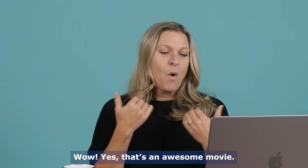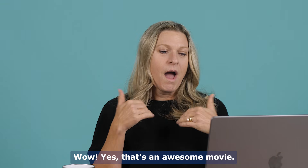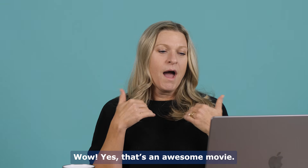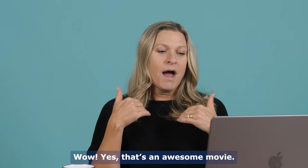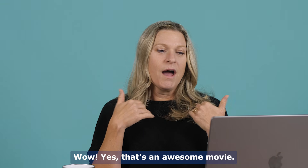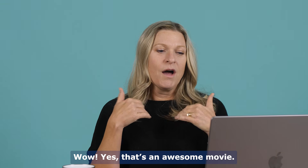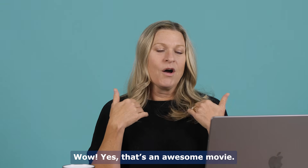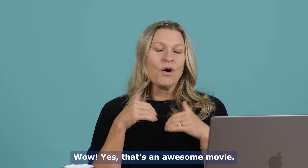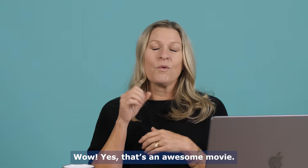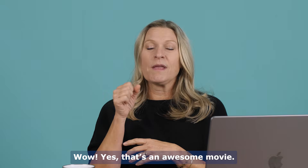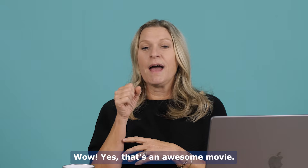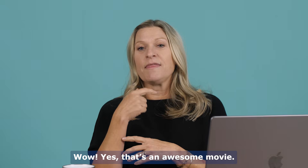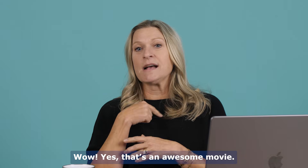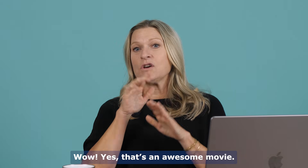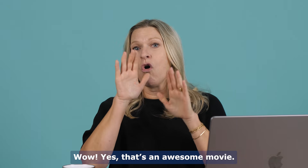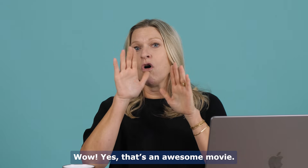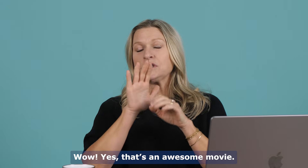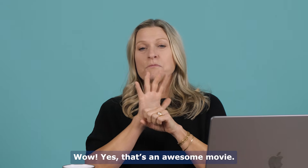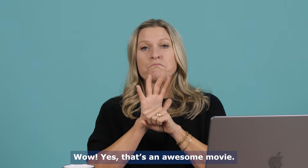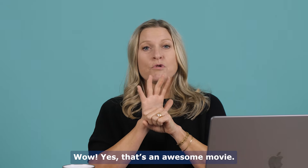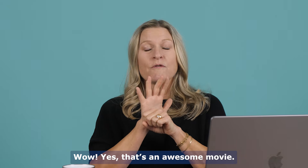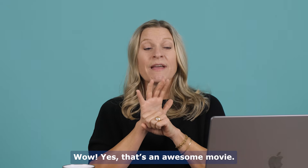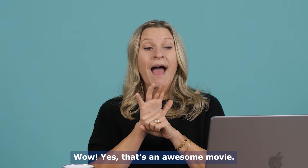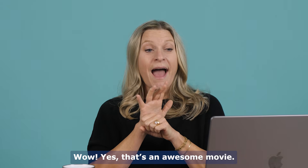Wow! Yes, that’s an awesome movie.